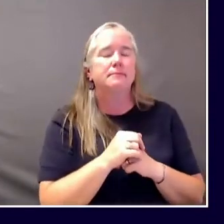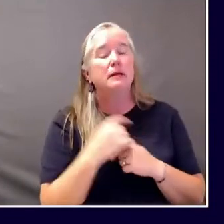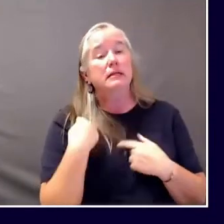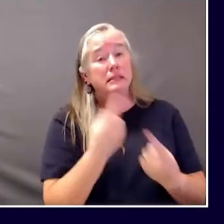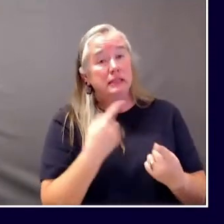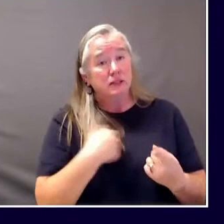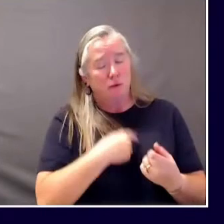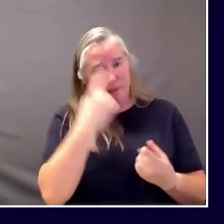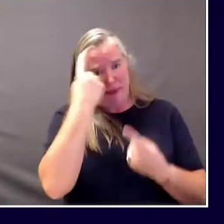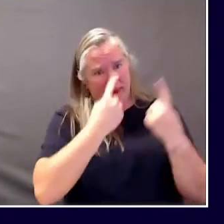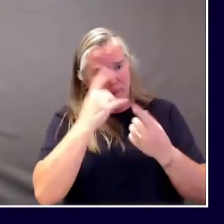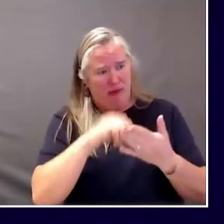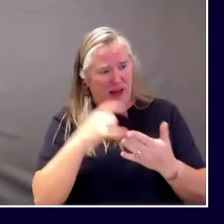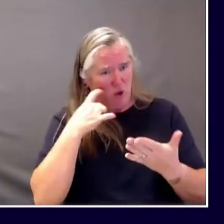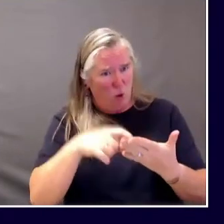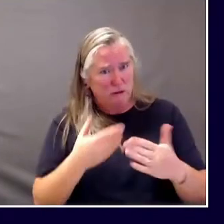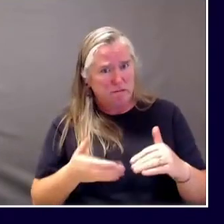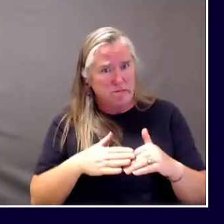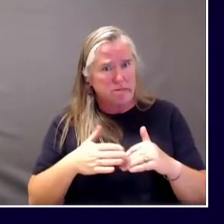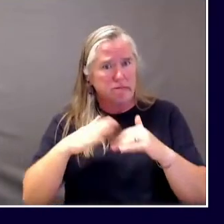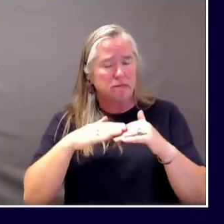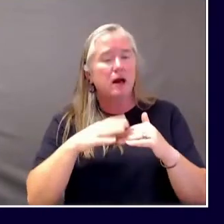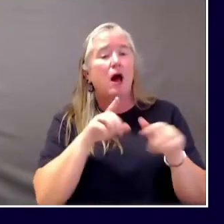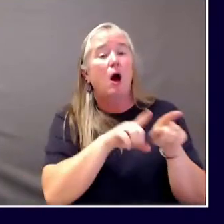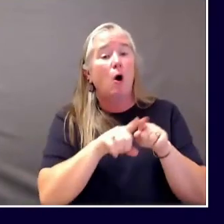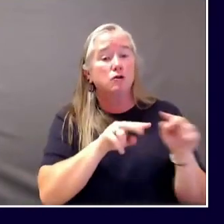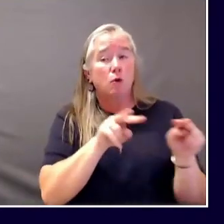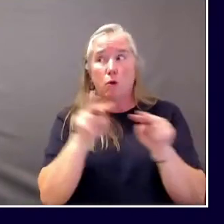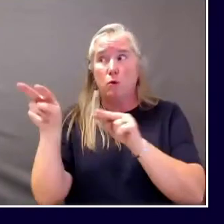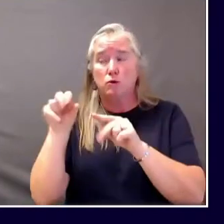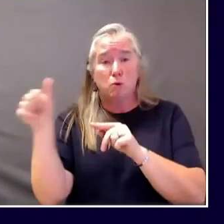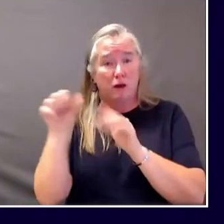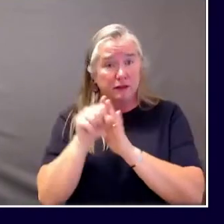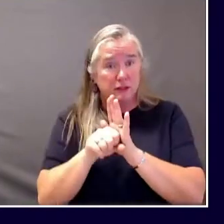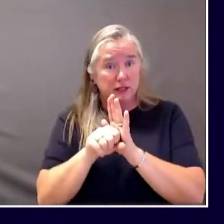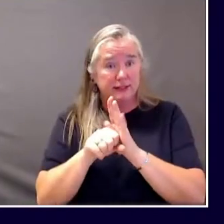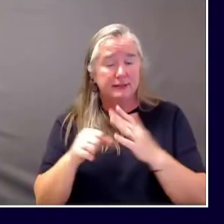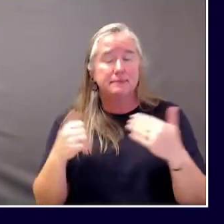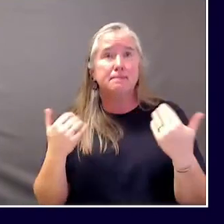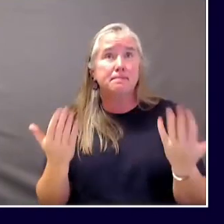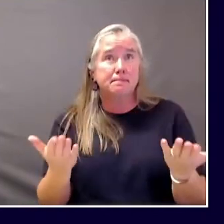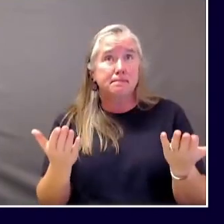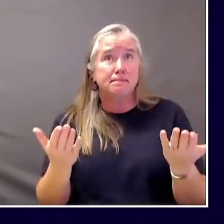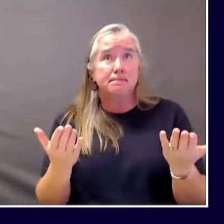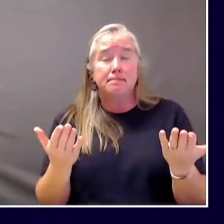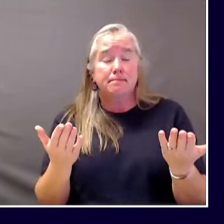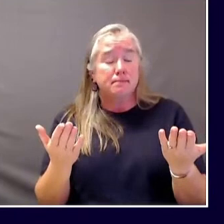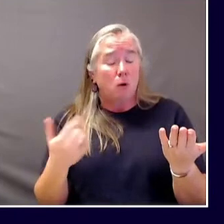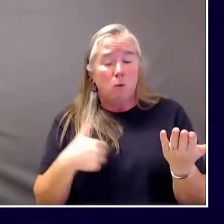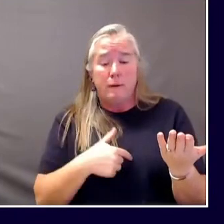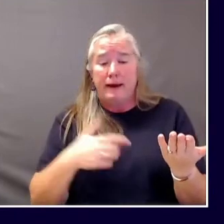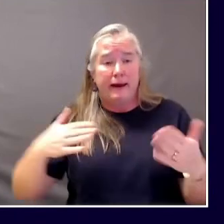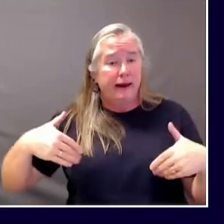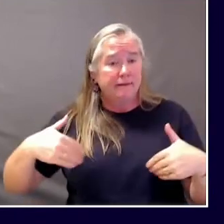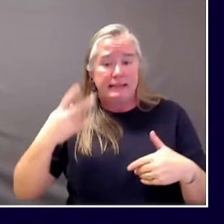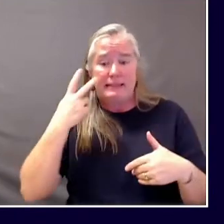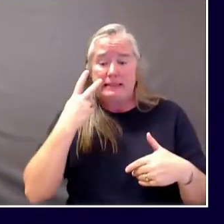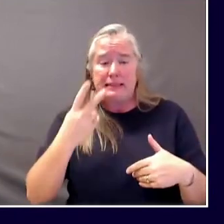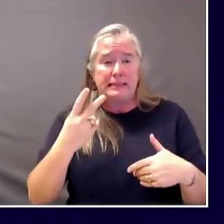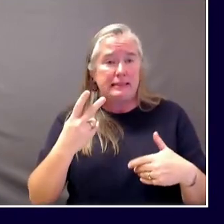it looking at patterns and other states the straight answer is